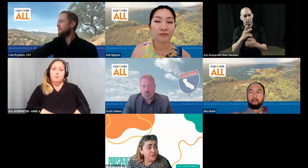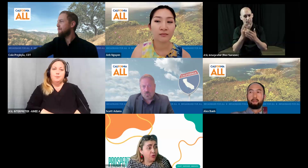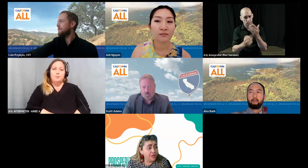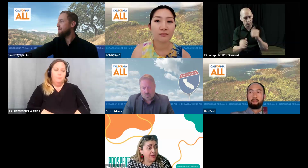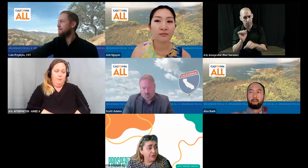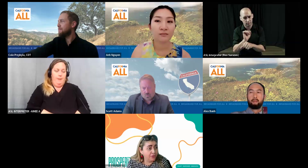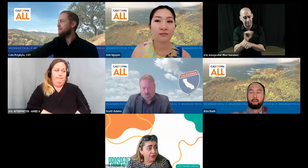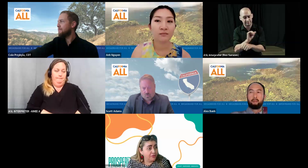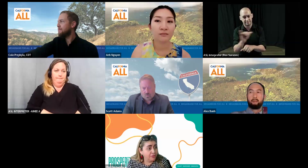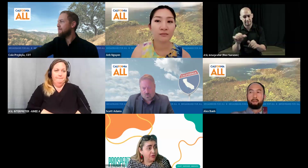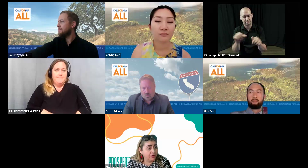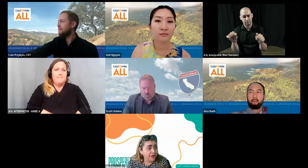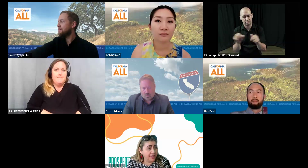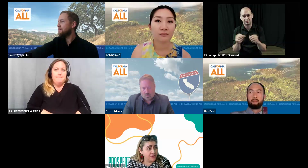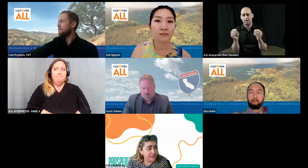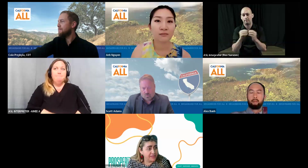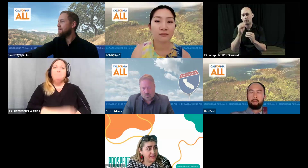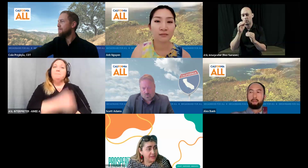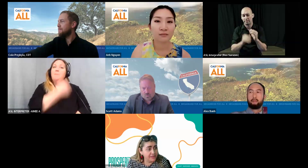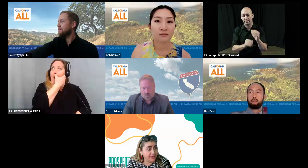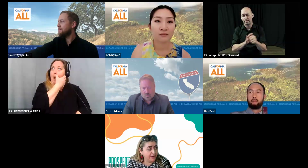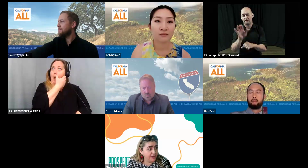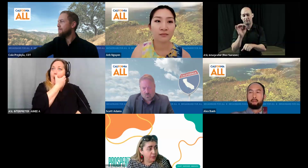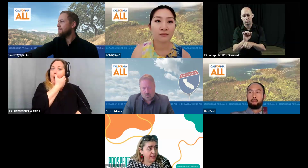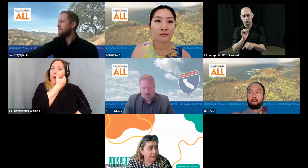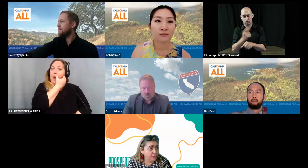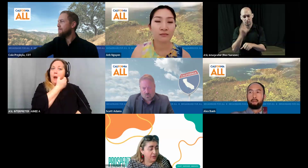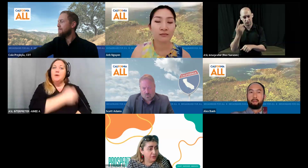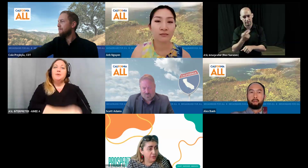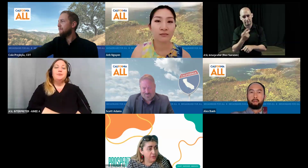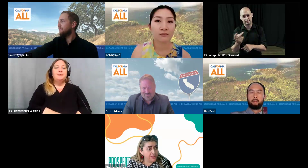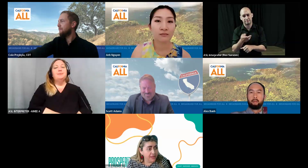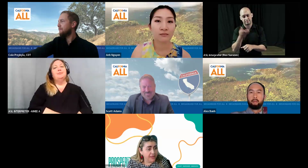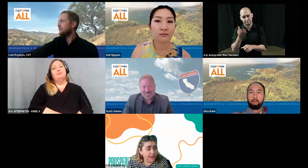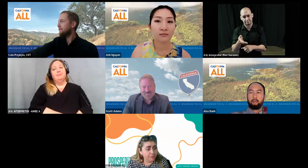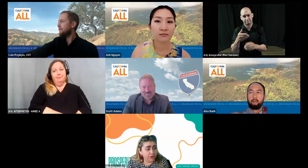is more than enough work for her and I to exist in Santa Clara County along with other folks. The